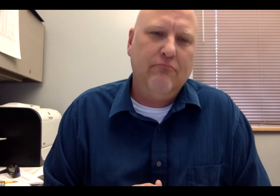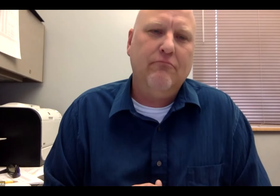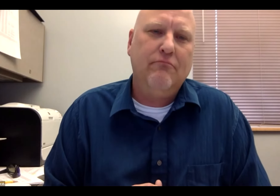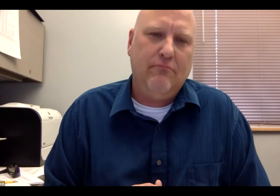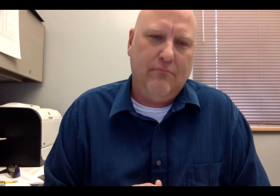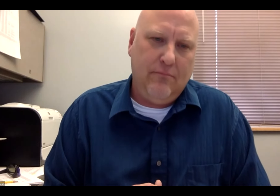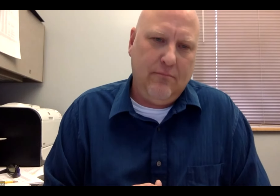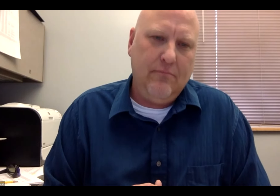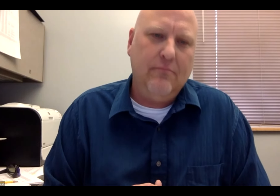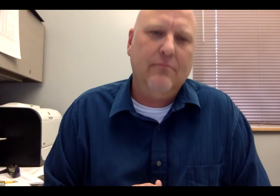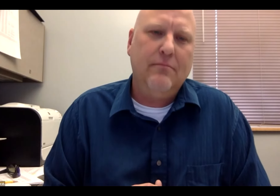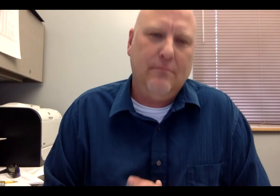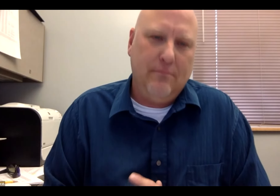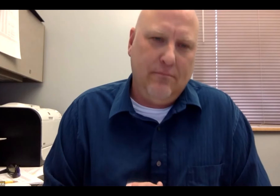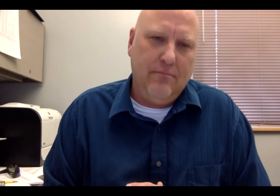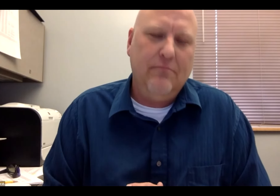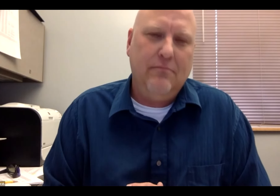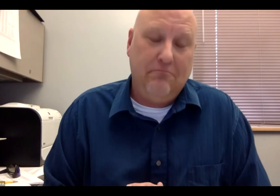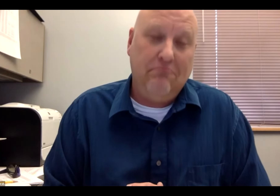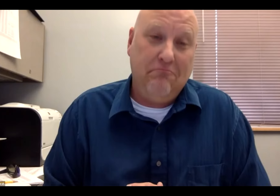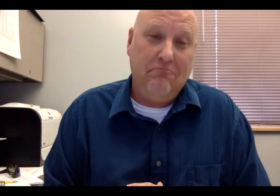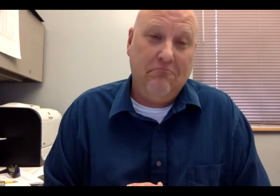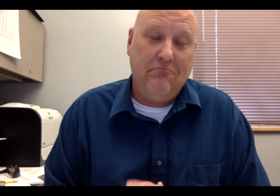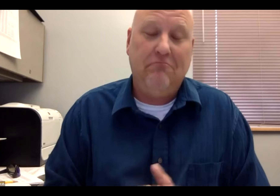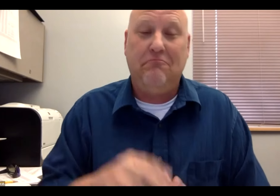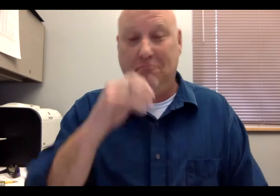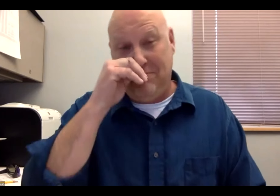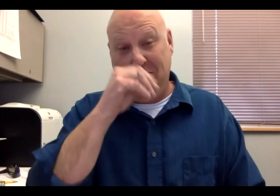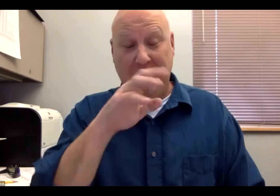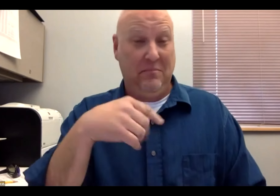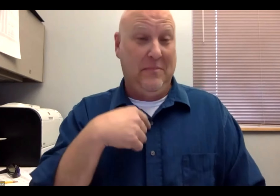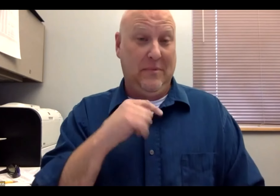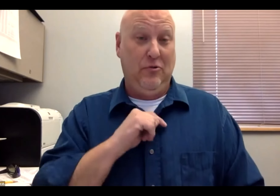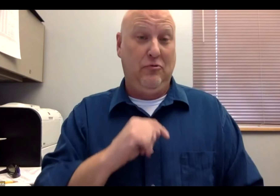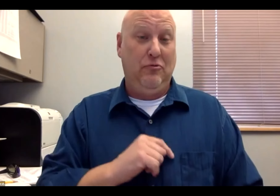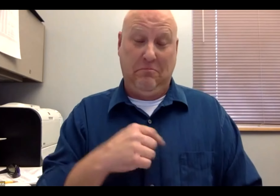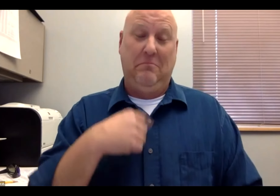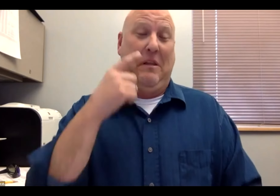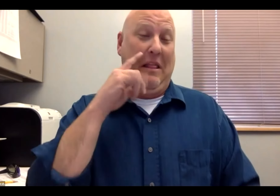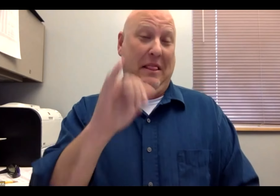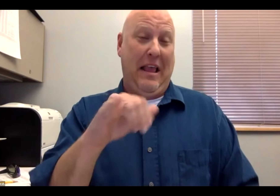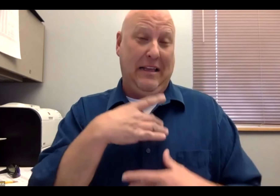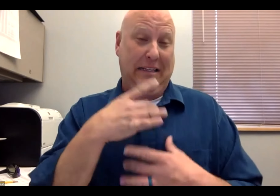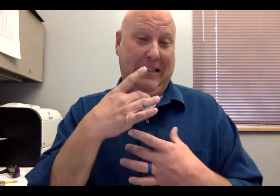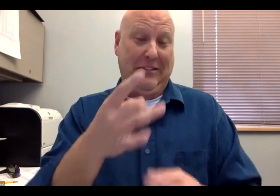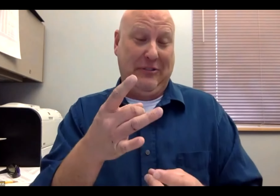skill level but the professional certification is covering broad range of skill.